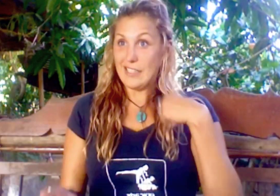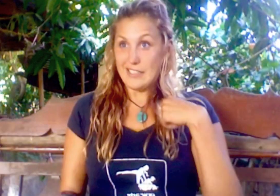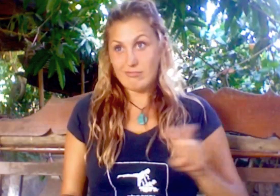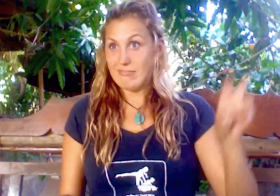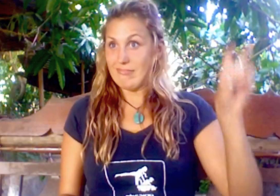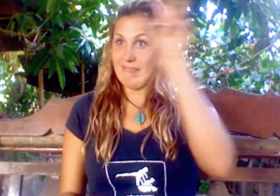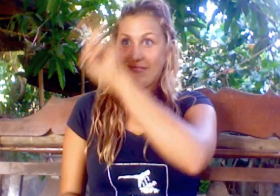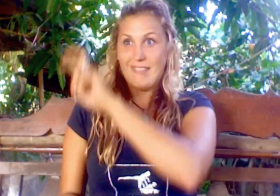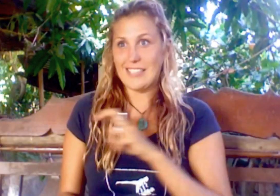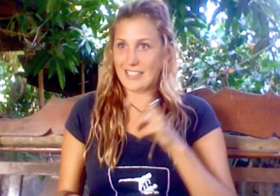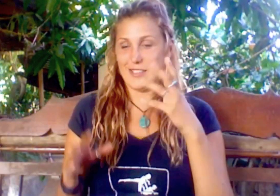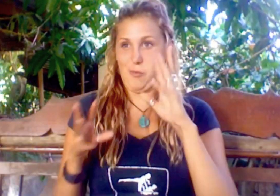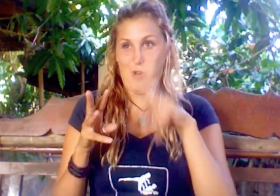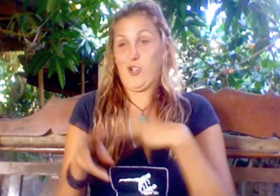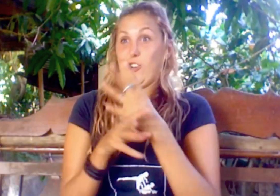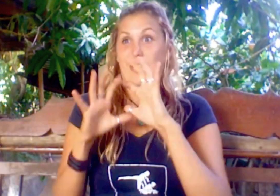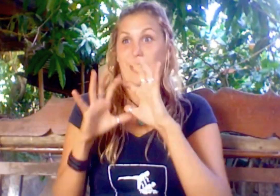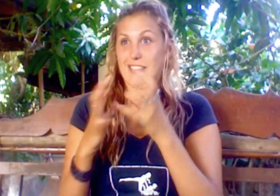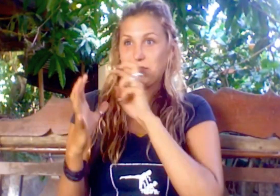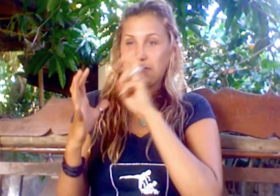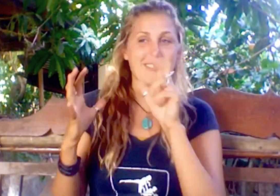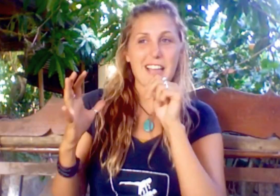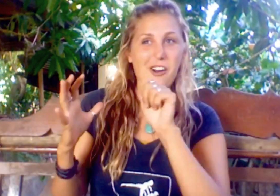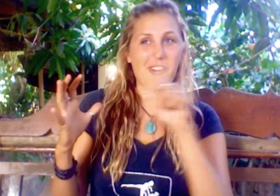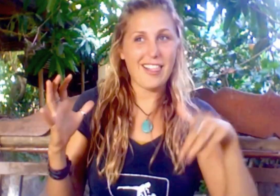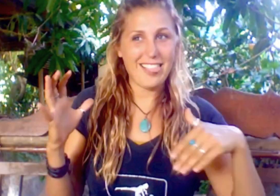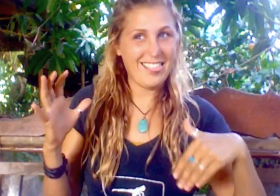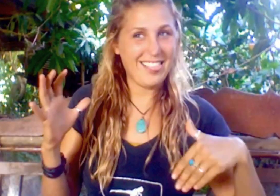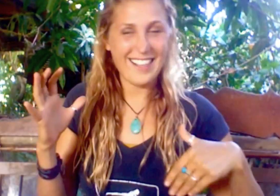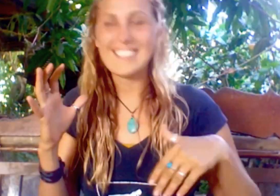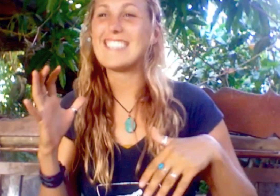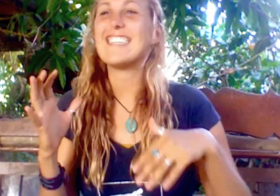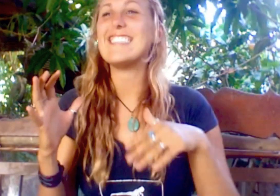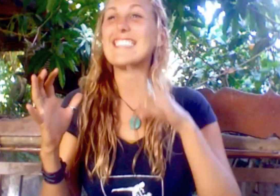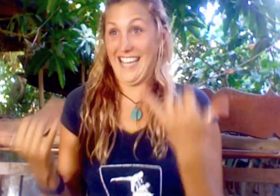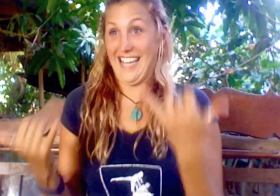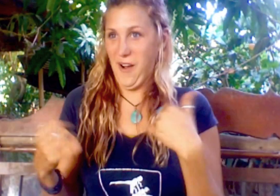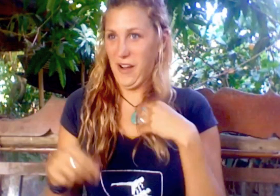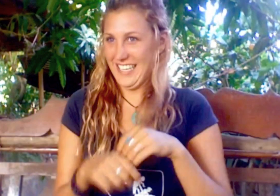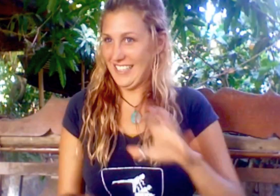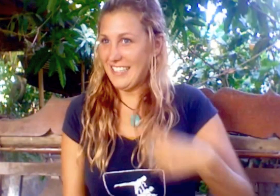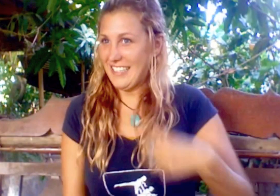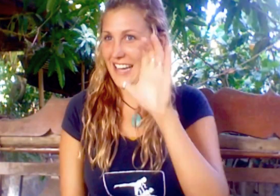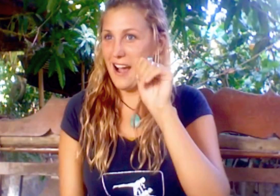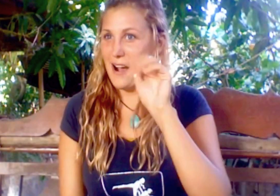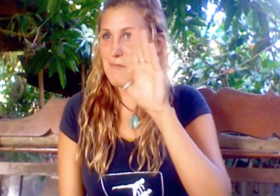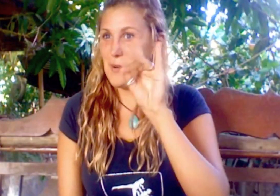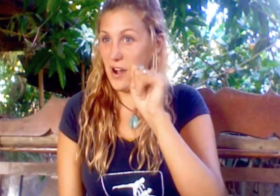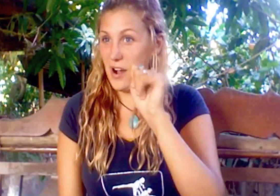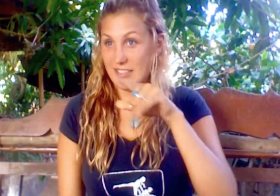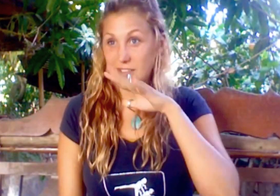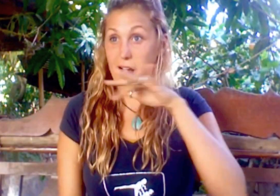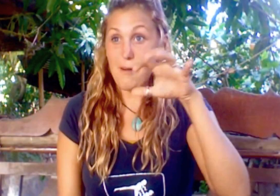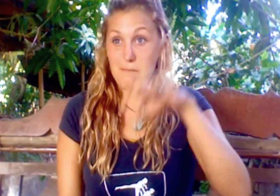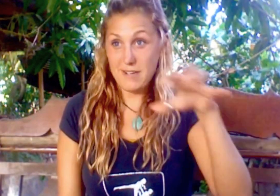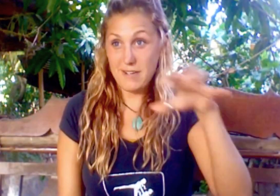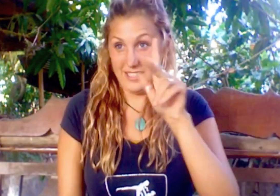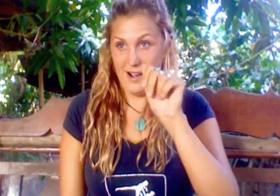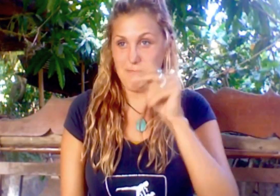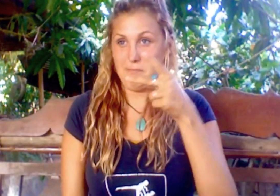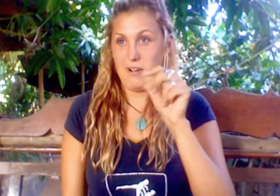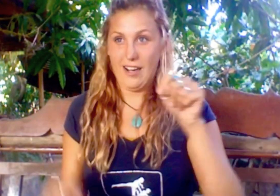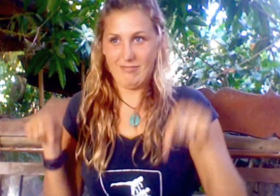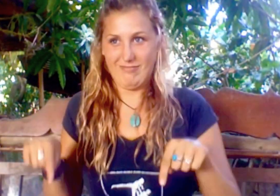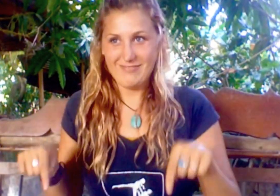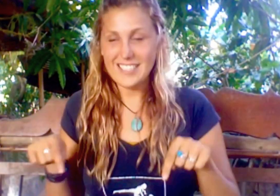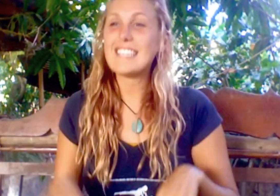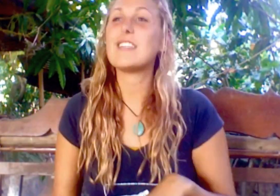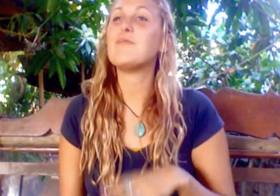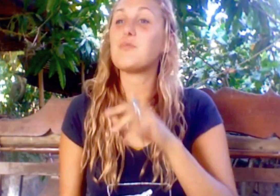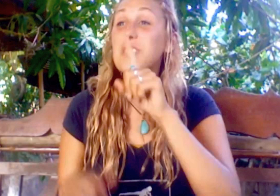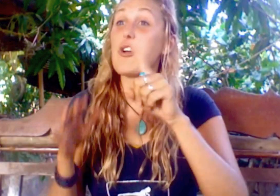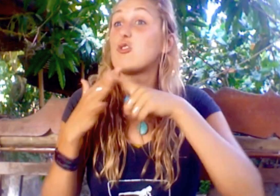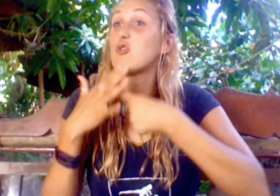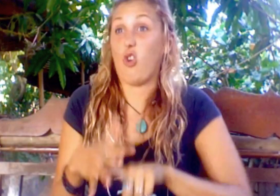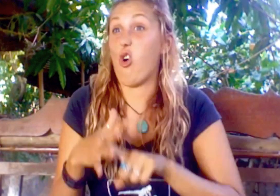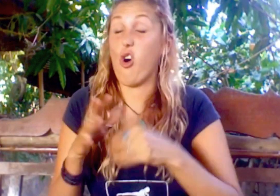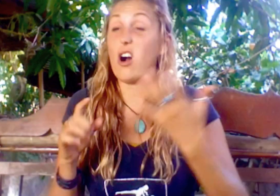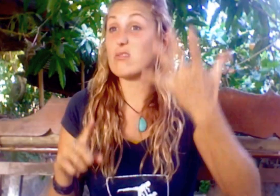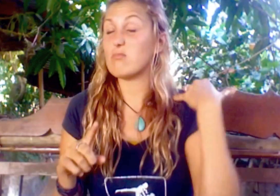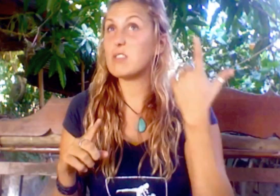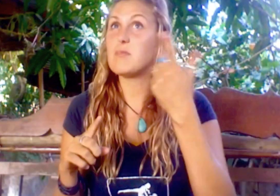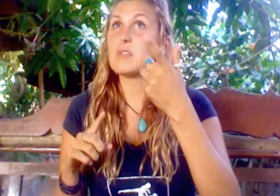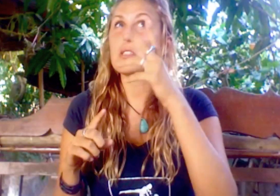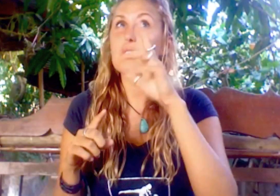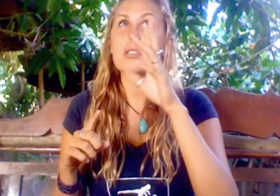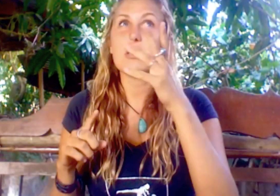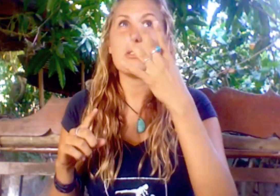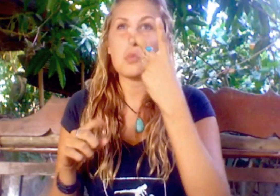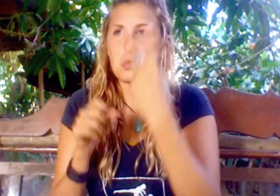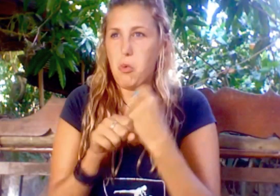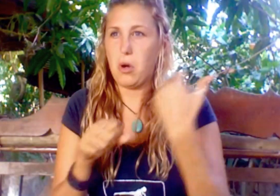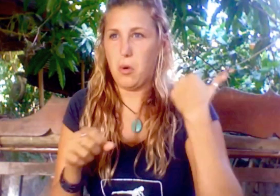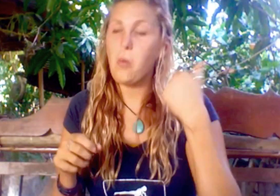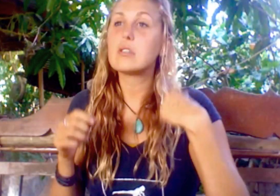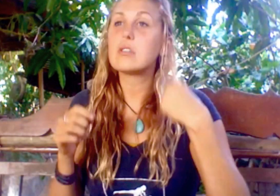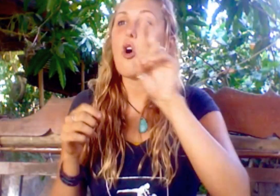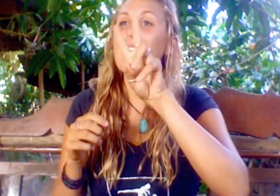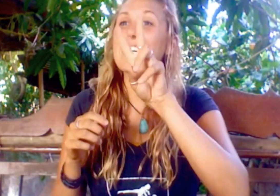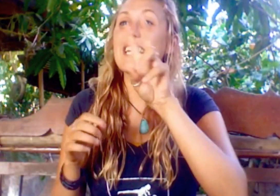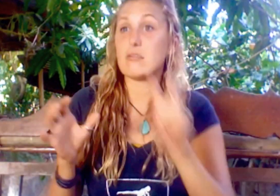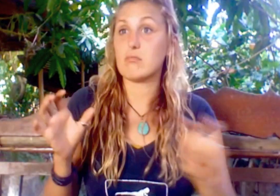I have been traveling all over the world - not all countries just yet. Now, I am in Cambodia. It all began two years ago being in a RV visiting